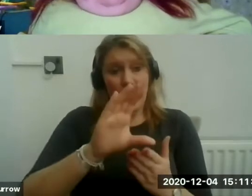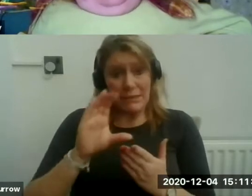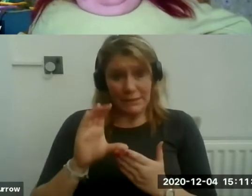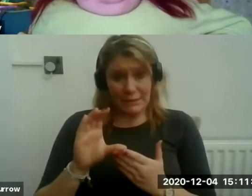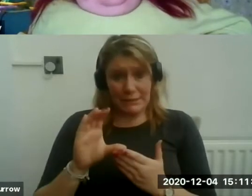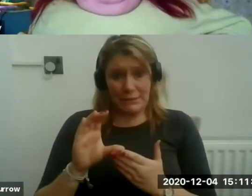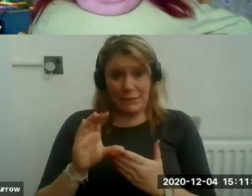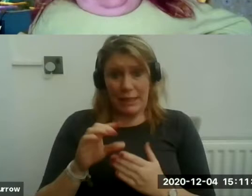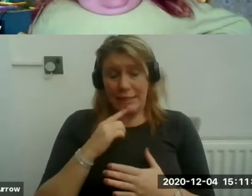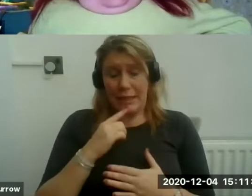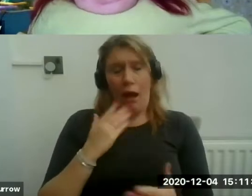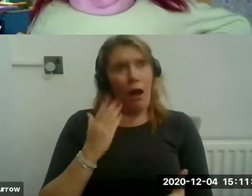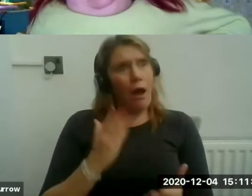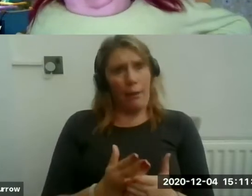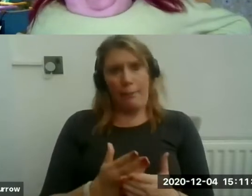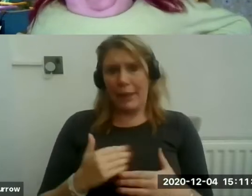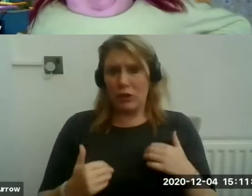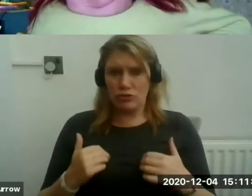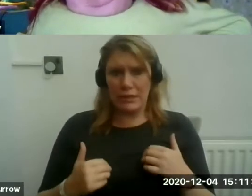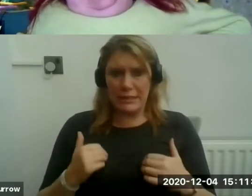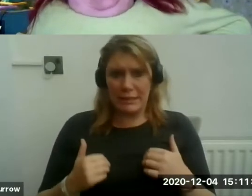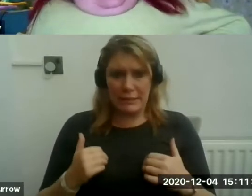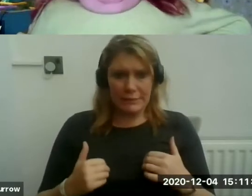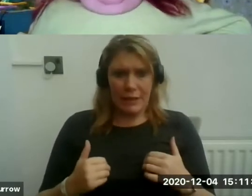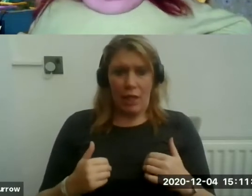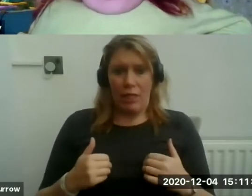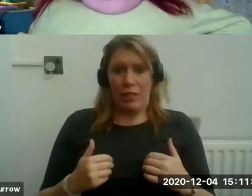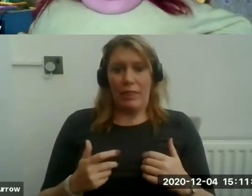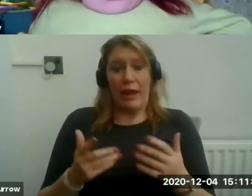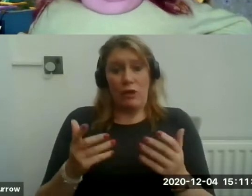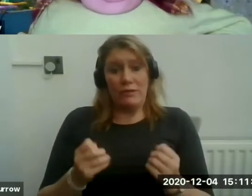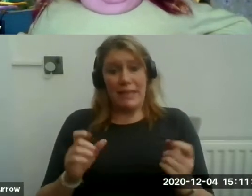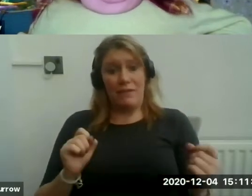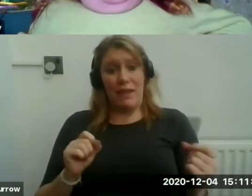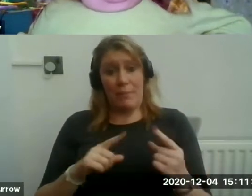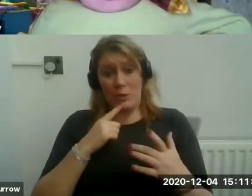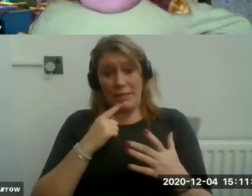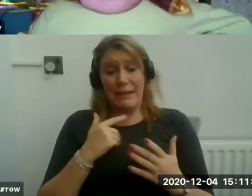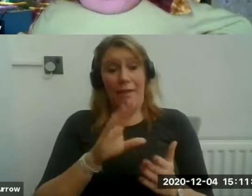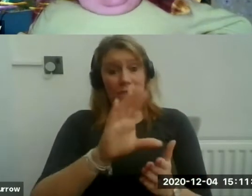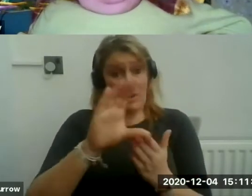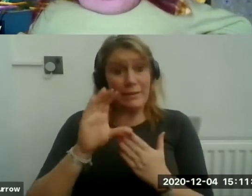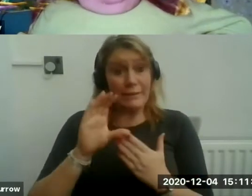yeah, I would be very interested. And then I got the email to say, brilliant, she had gone the money which was great.